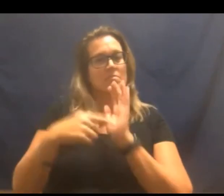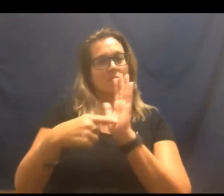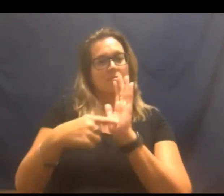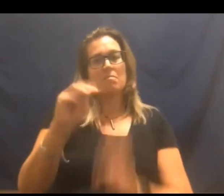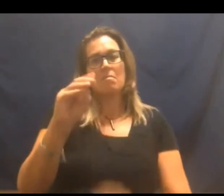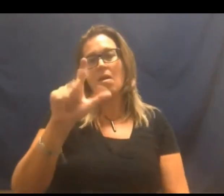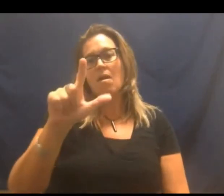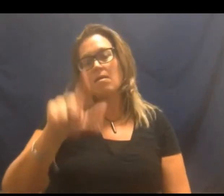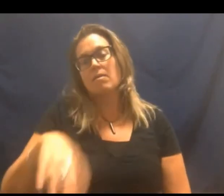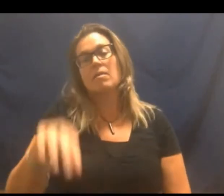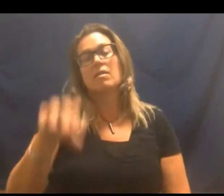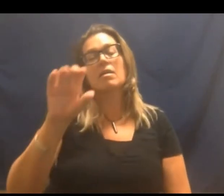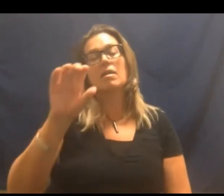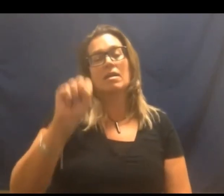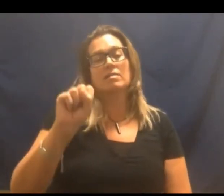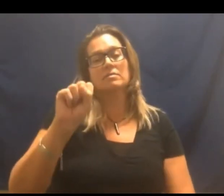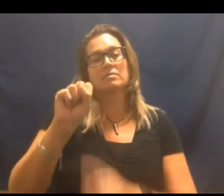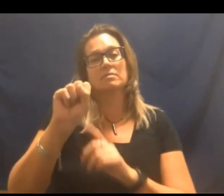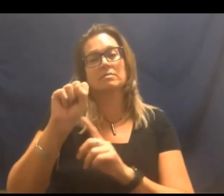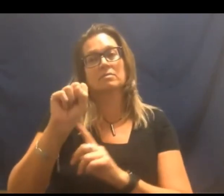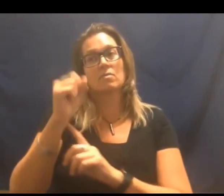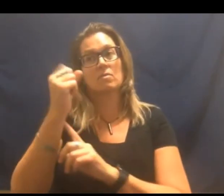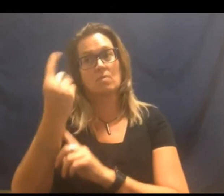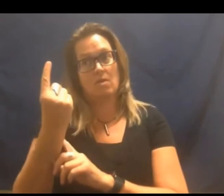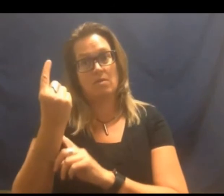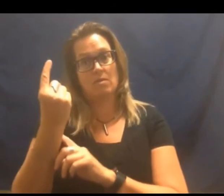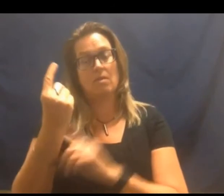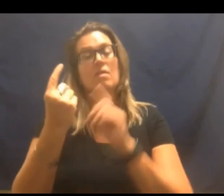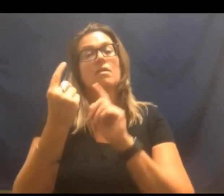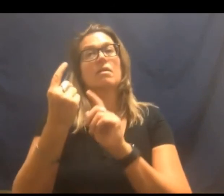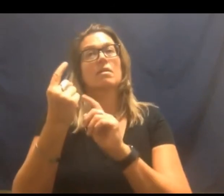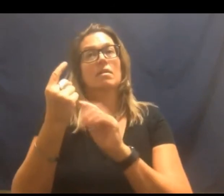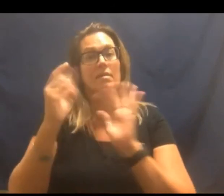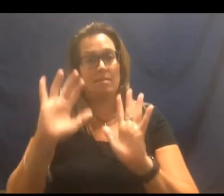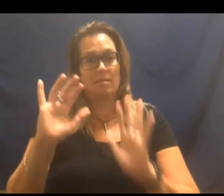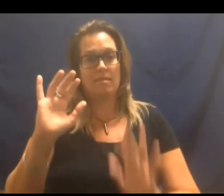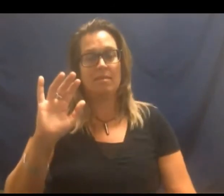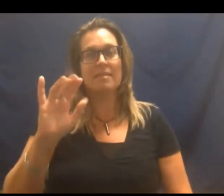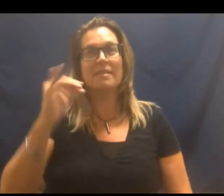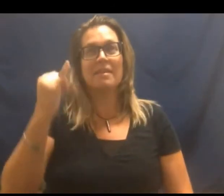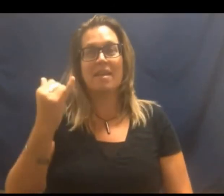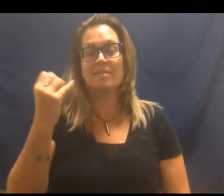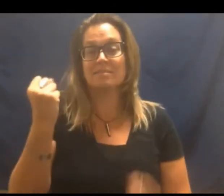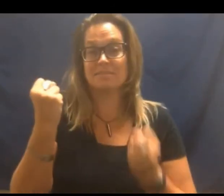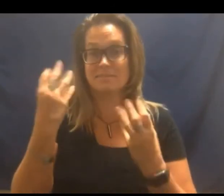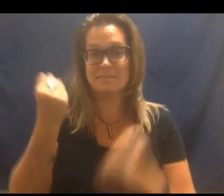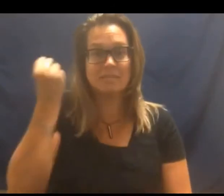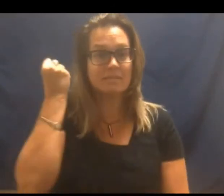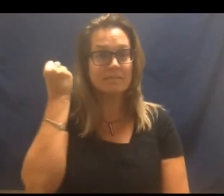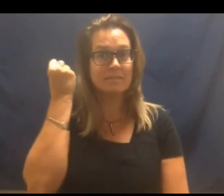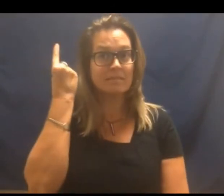So that shows that model, S 1